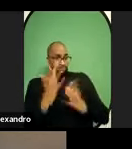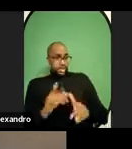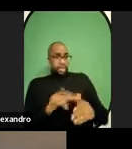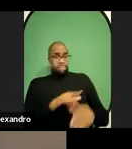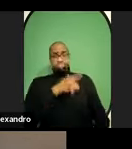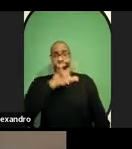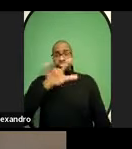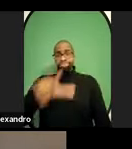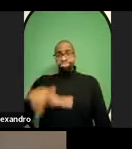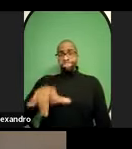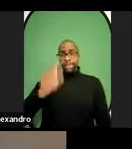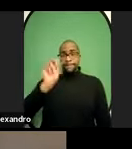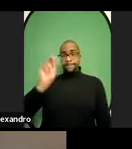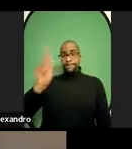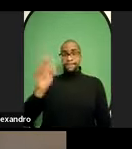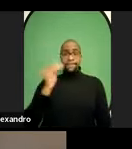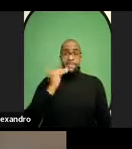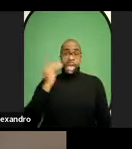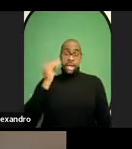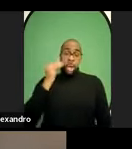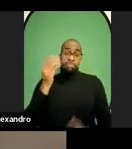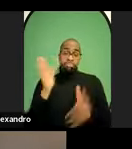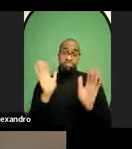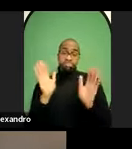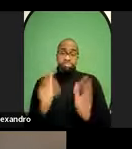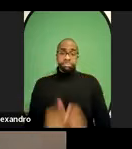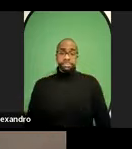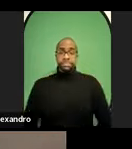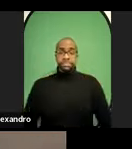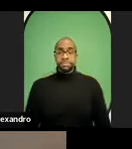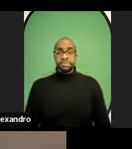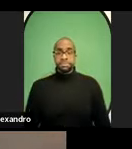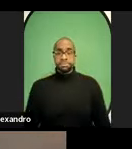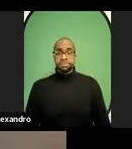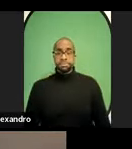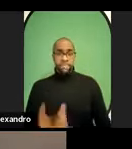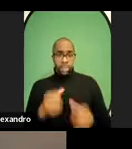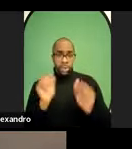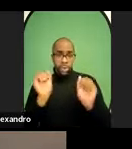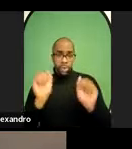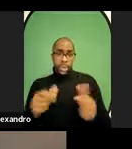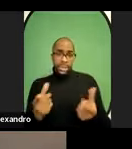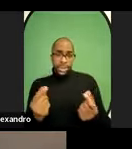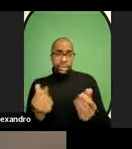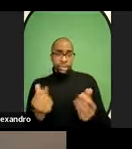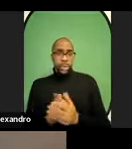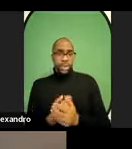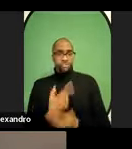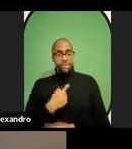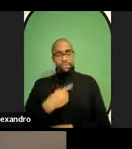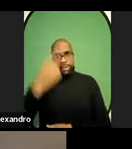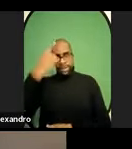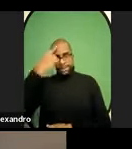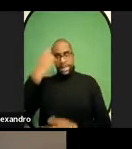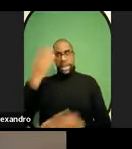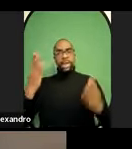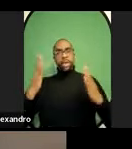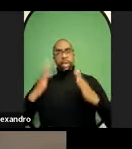whatsoever and then they whatsoever and then they went home. So, you know, it's definitely. like something that people like something that people can